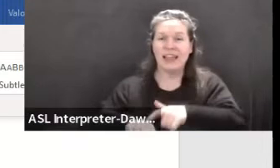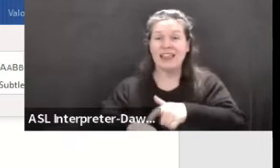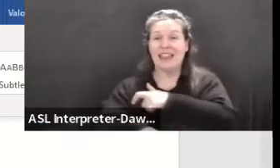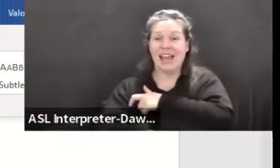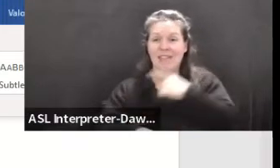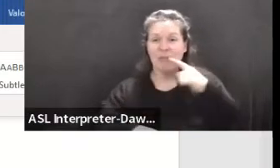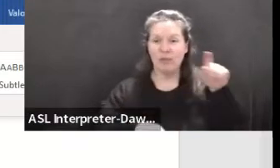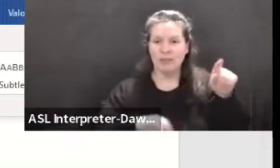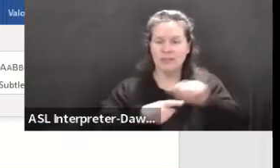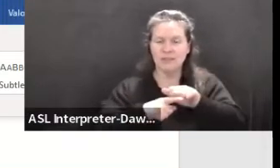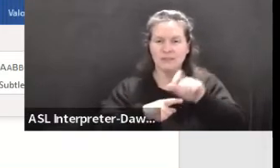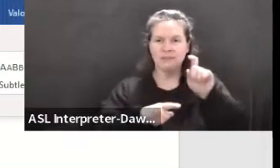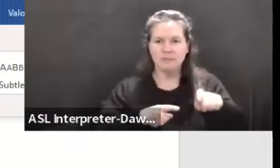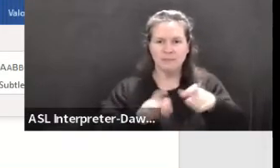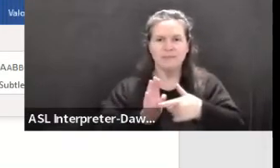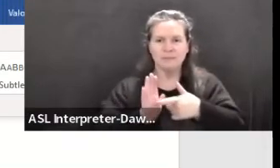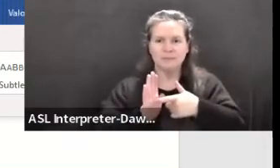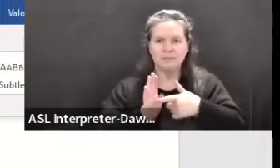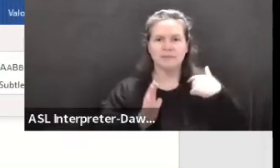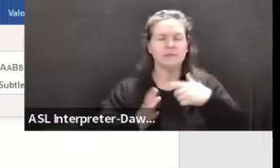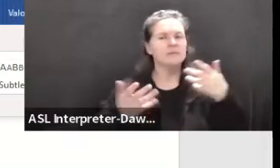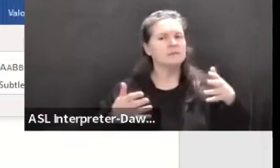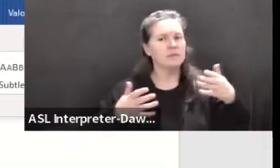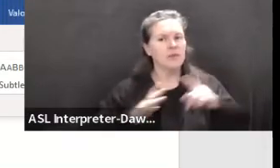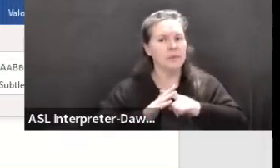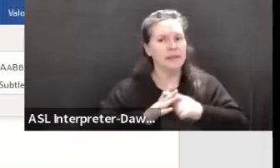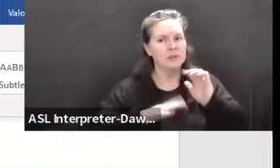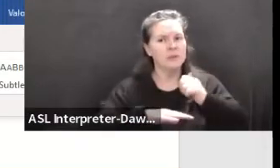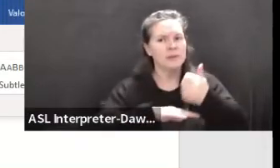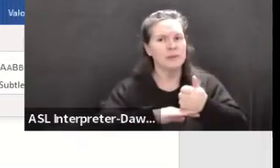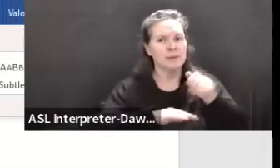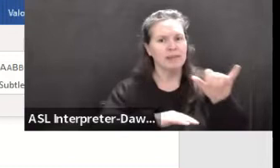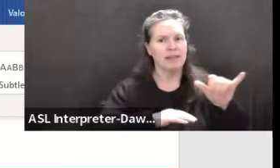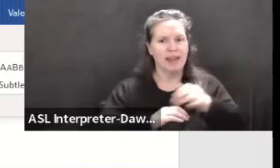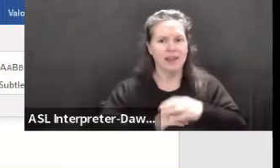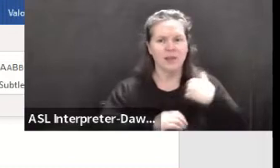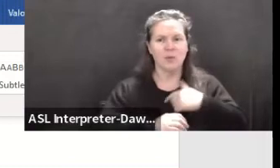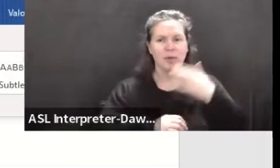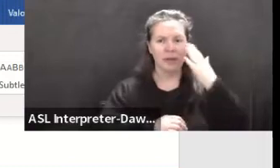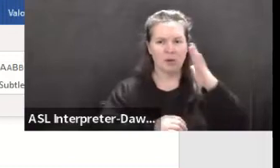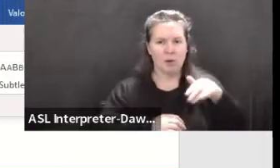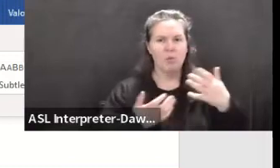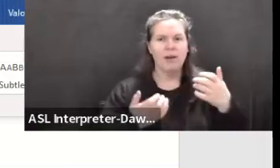So we've already begun to implement that. We know we won't have any new employee